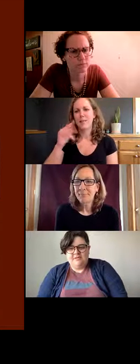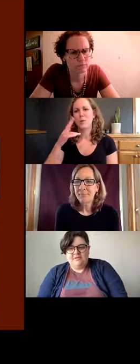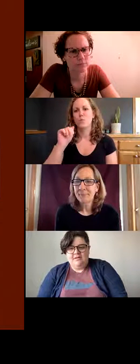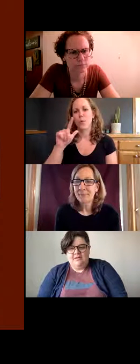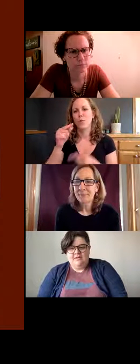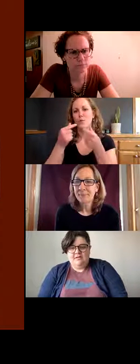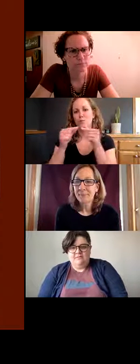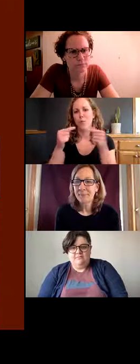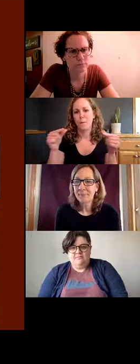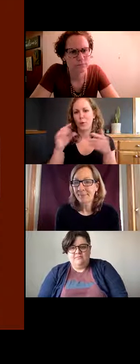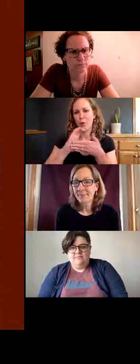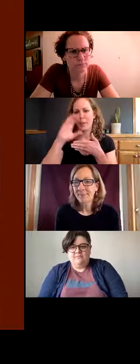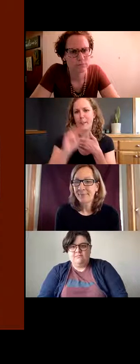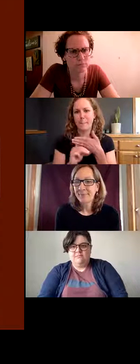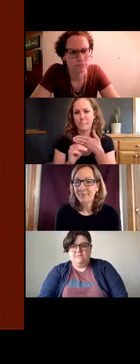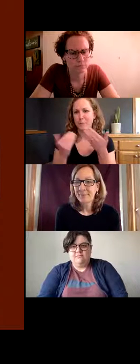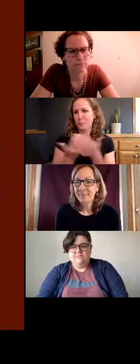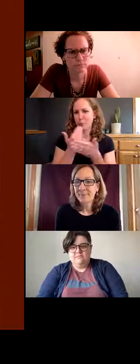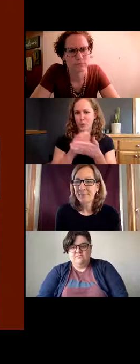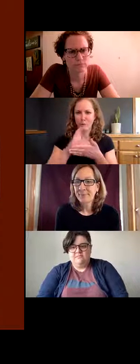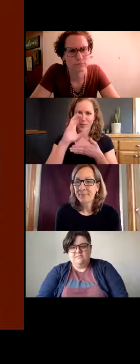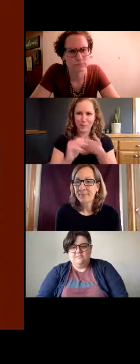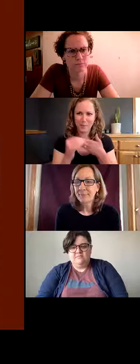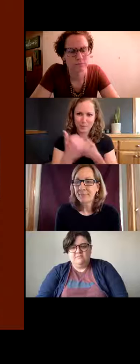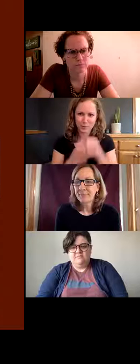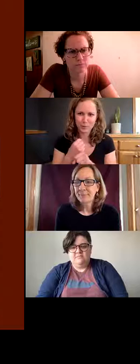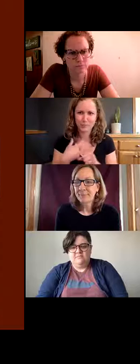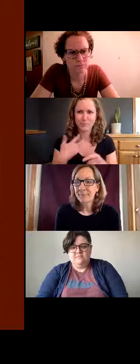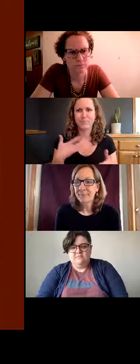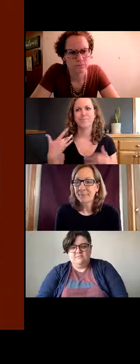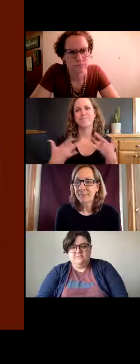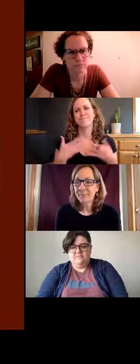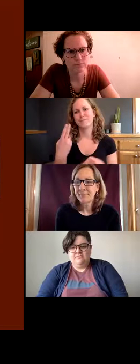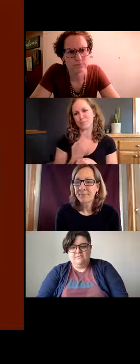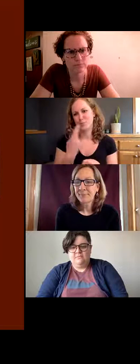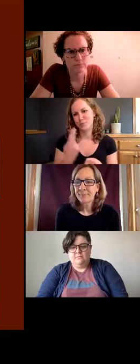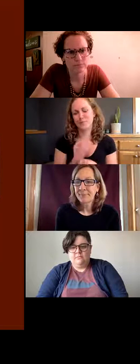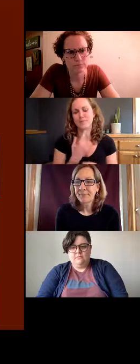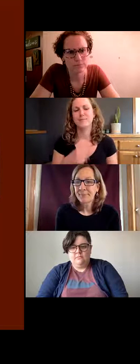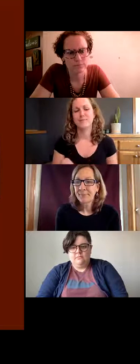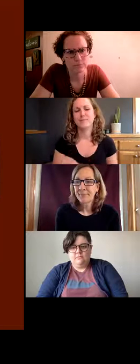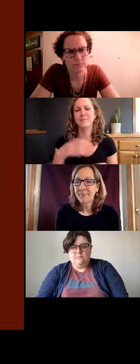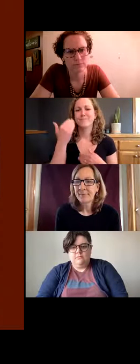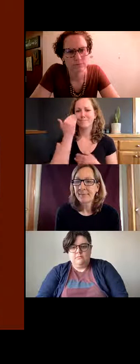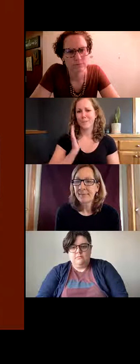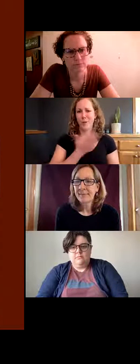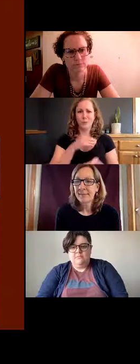Kirsten: So we're lucky to have BGC. It's a bilingual curriculum. It's a new curriculum that we were very excited to start using.